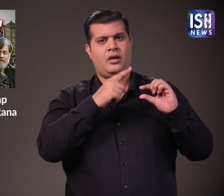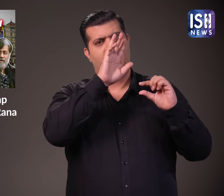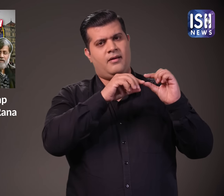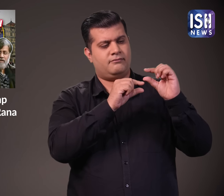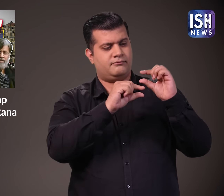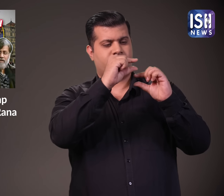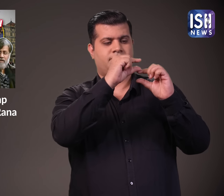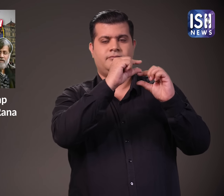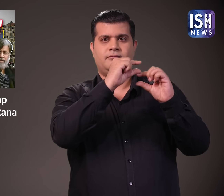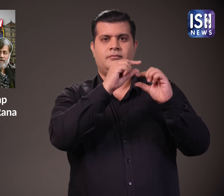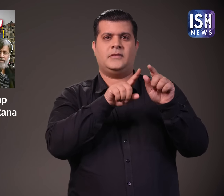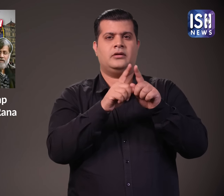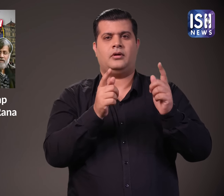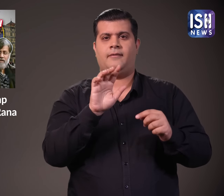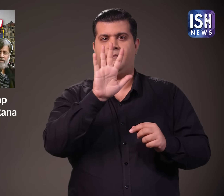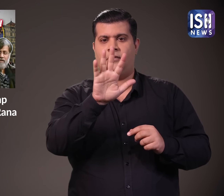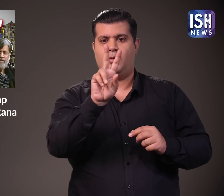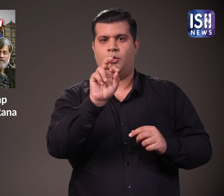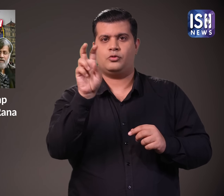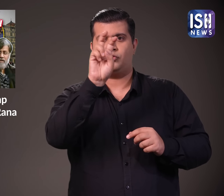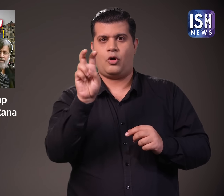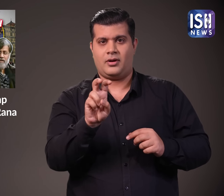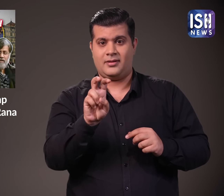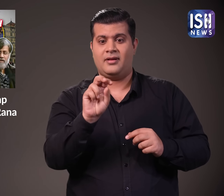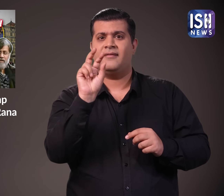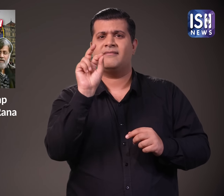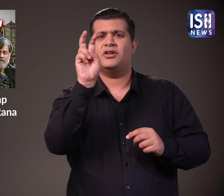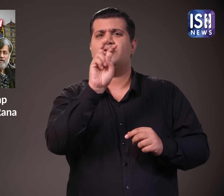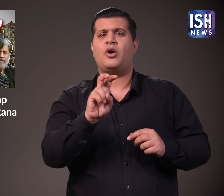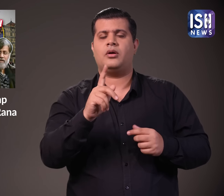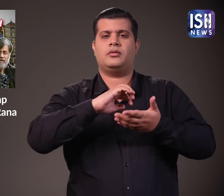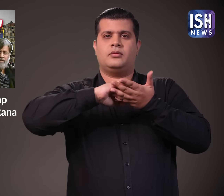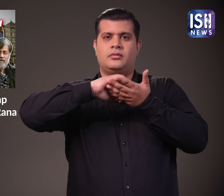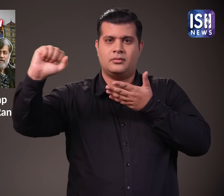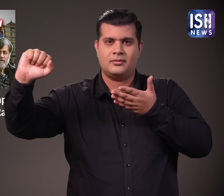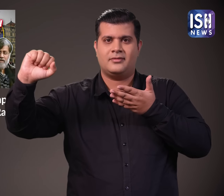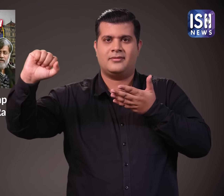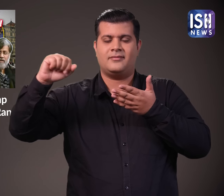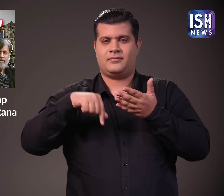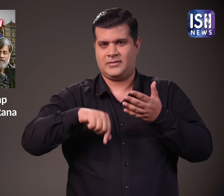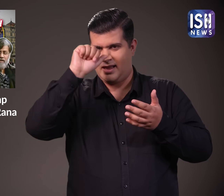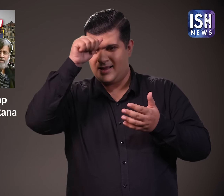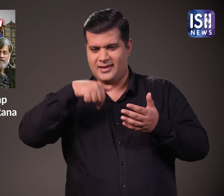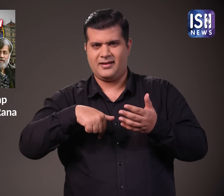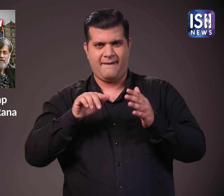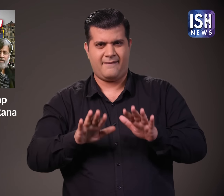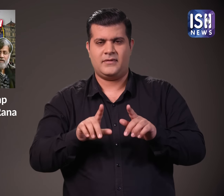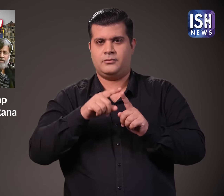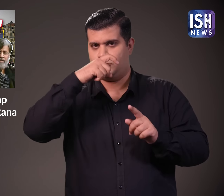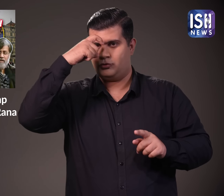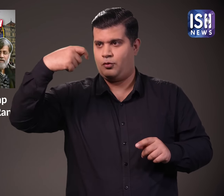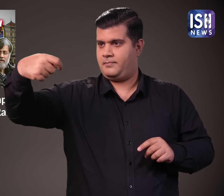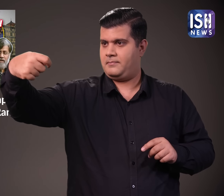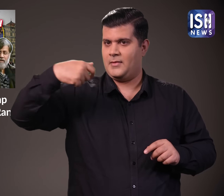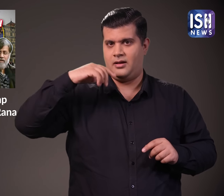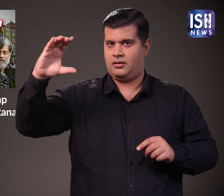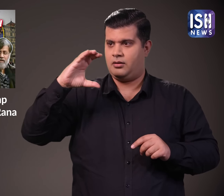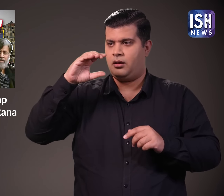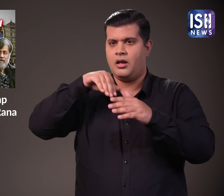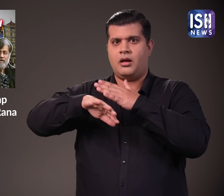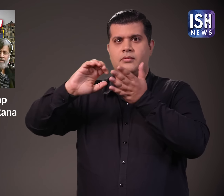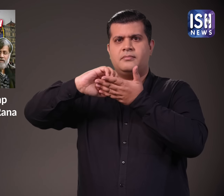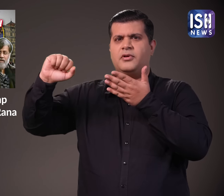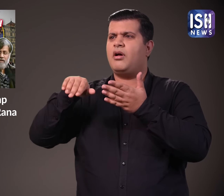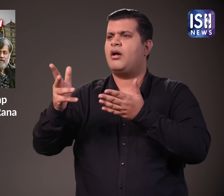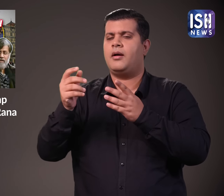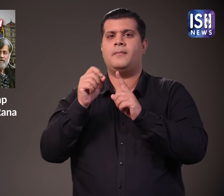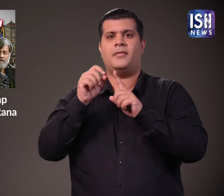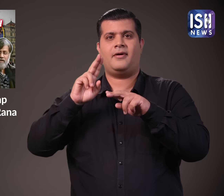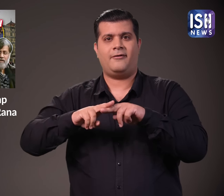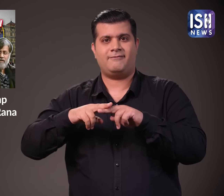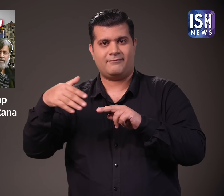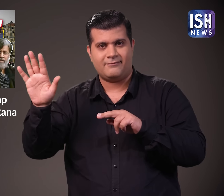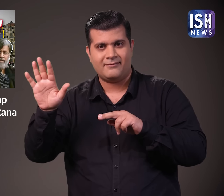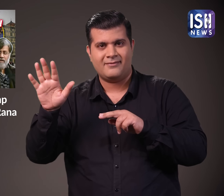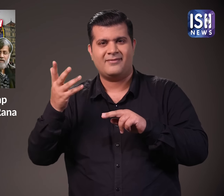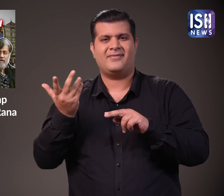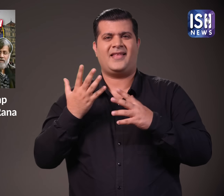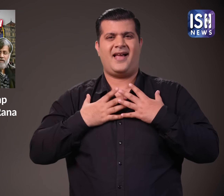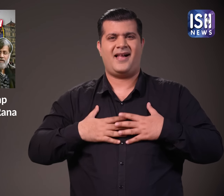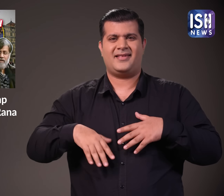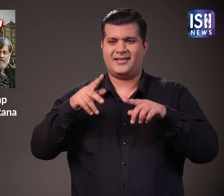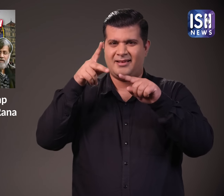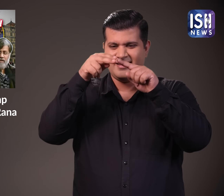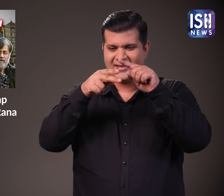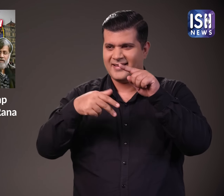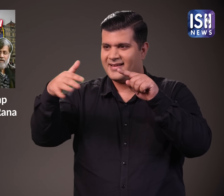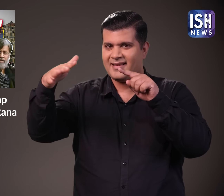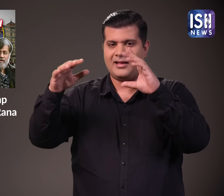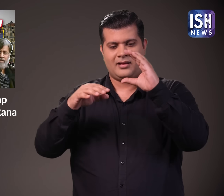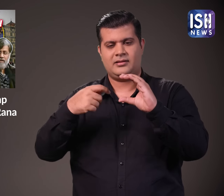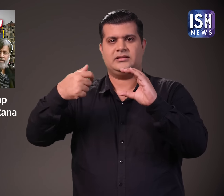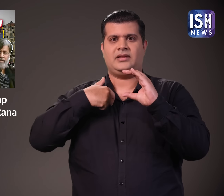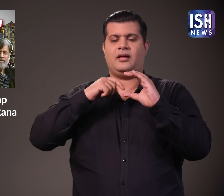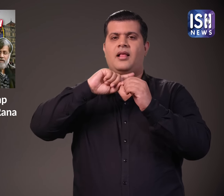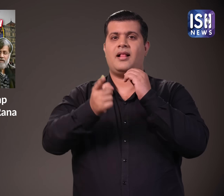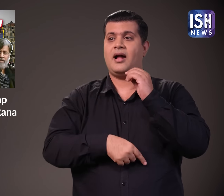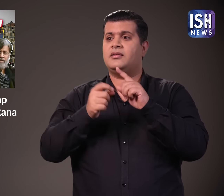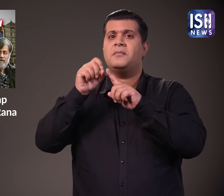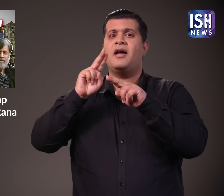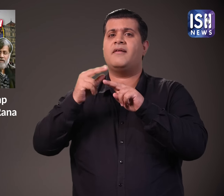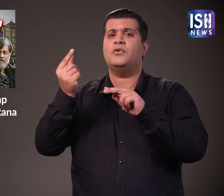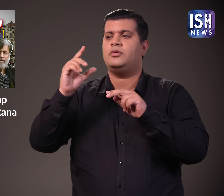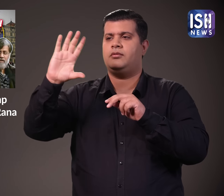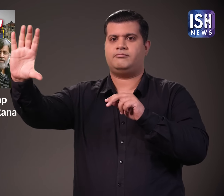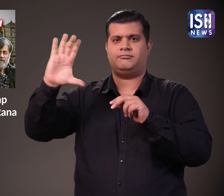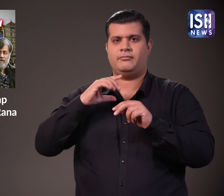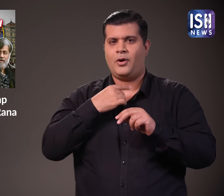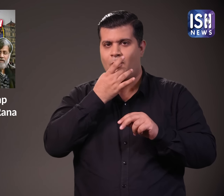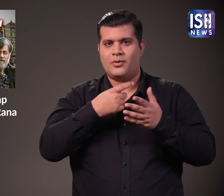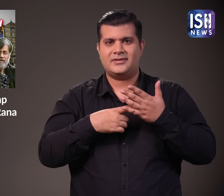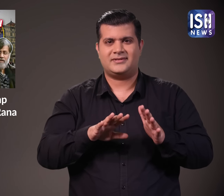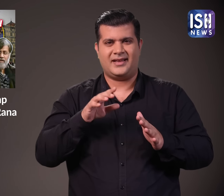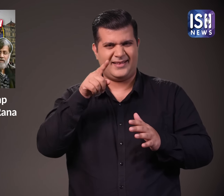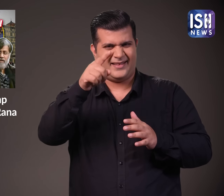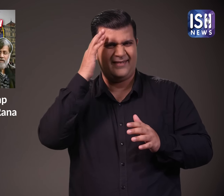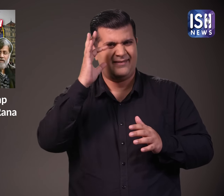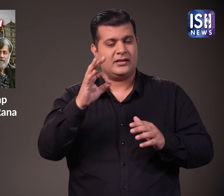They receive an additional amount over their salary - say $20 - similar to PPF in India, which is withdrawn after retirement.